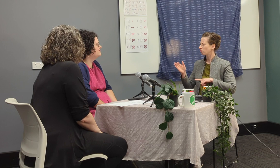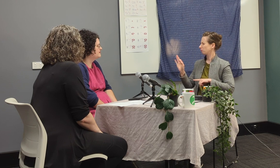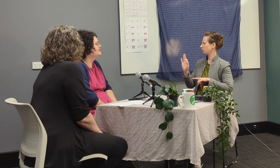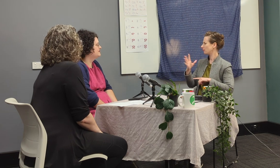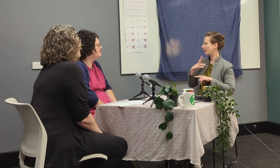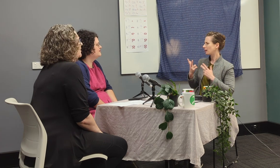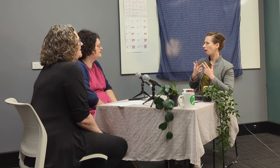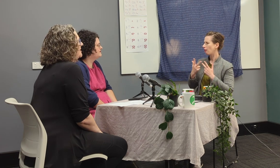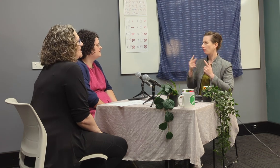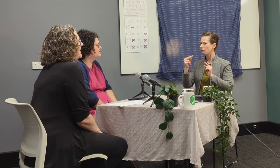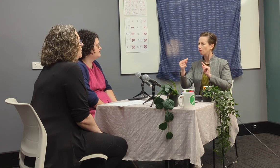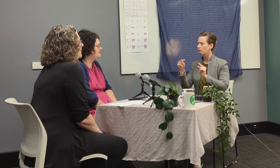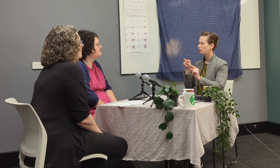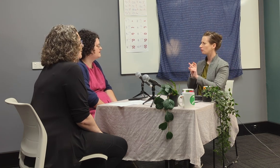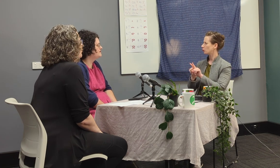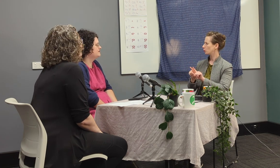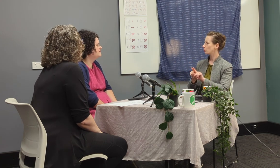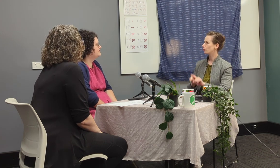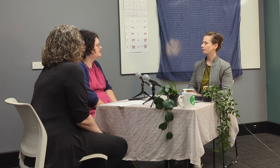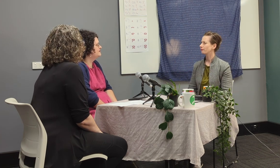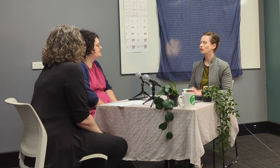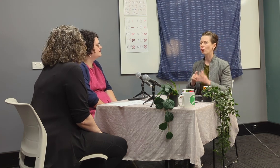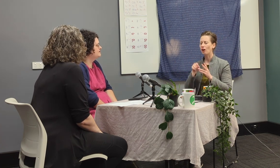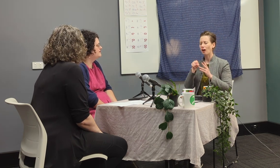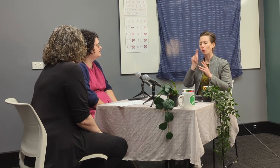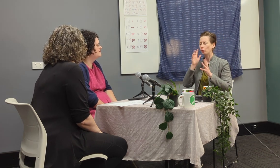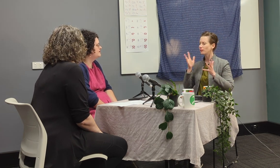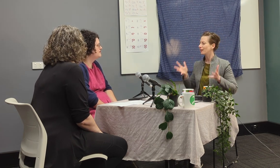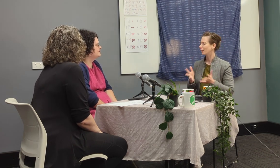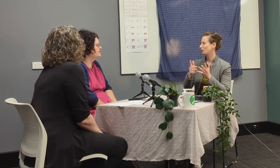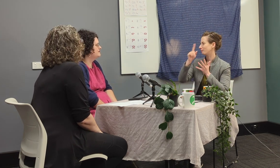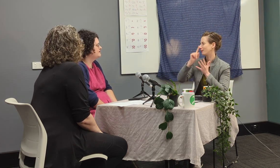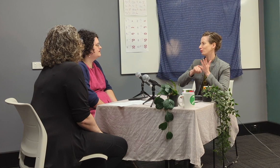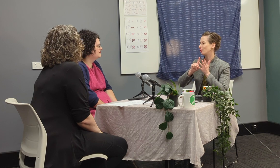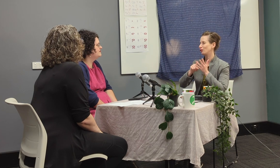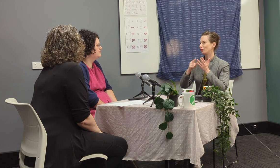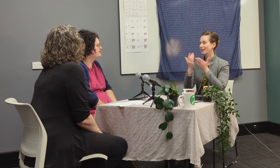Linguistics doesn’t cover everything. You need to take many points of view into consideration.